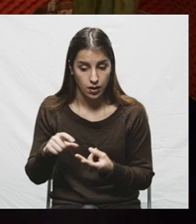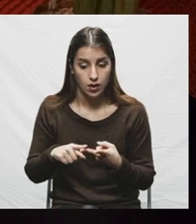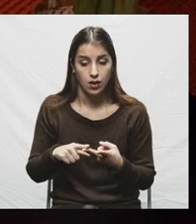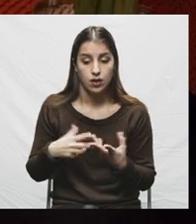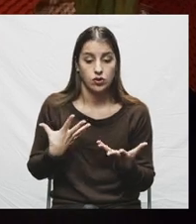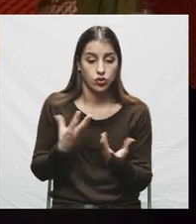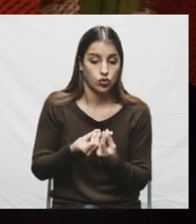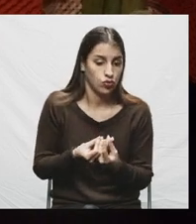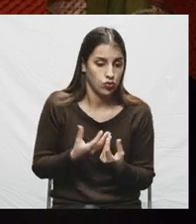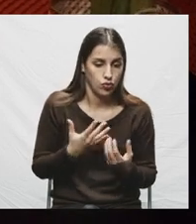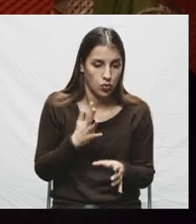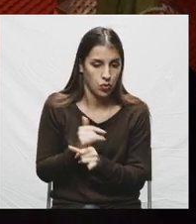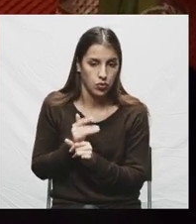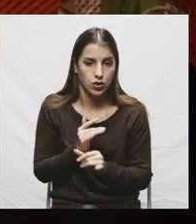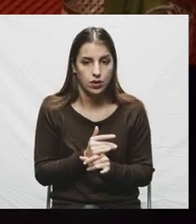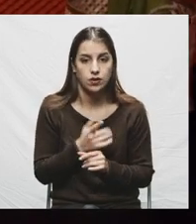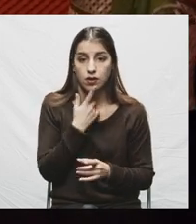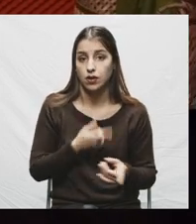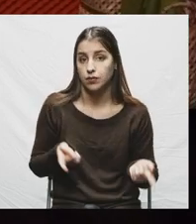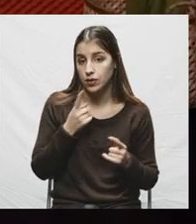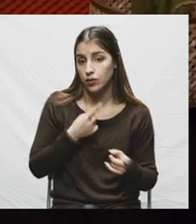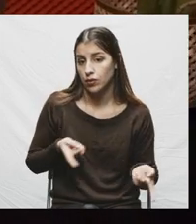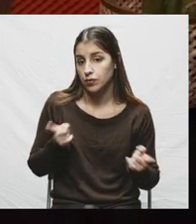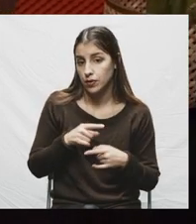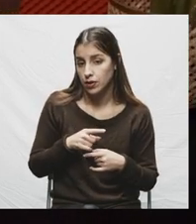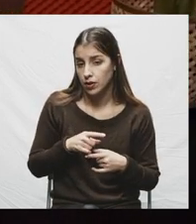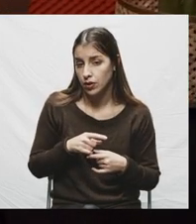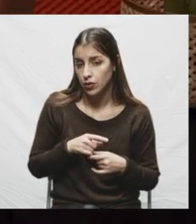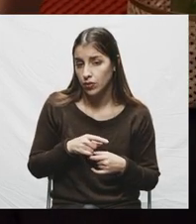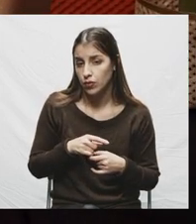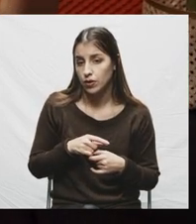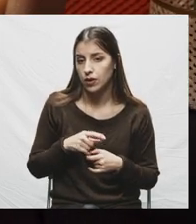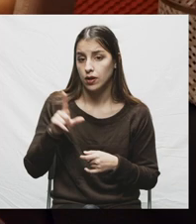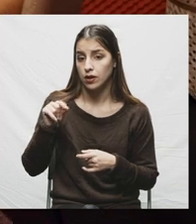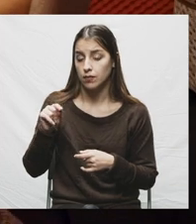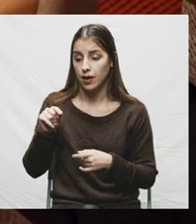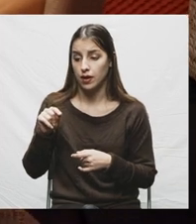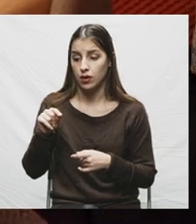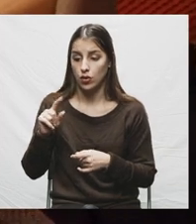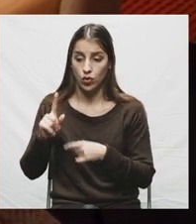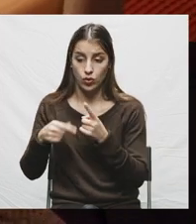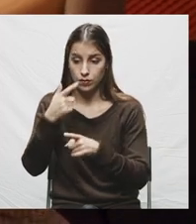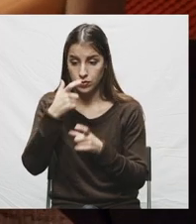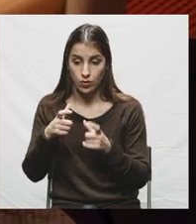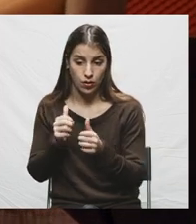that after even happened again and increased, because I’ve toured more with Alain Platel than with Meg,